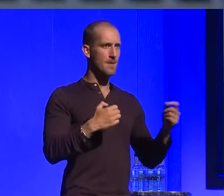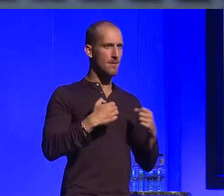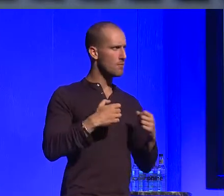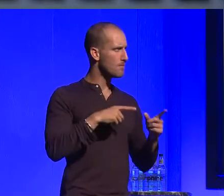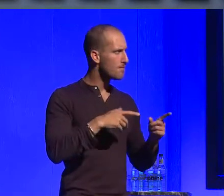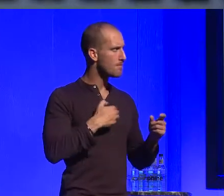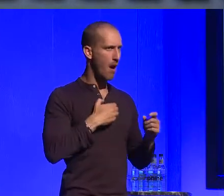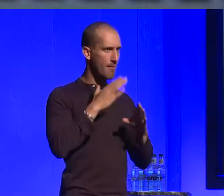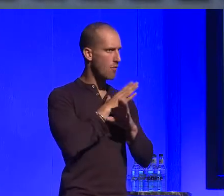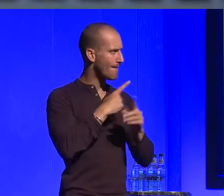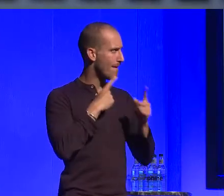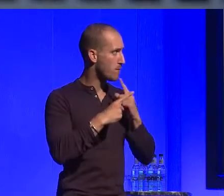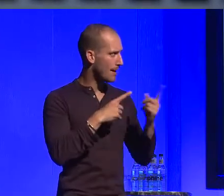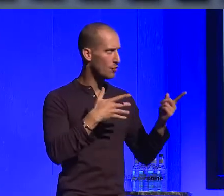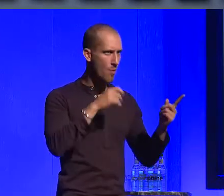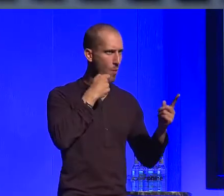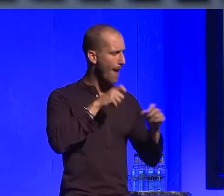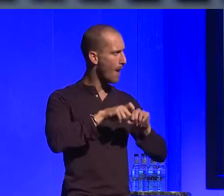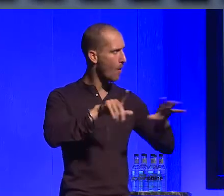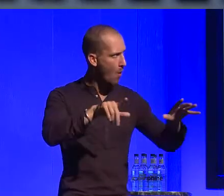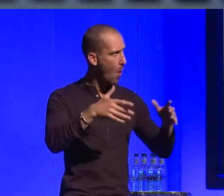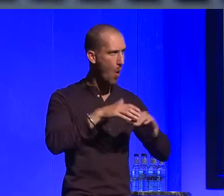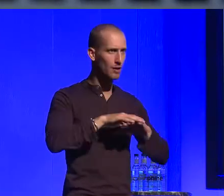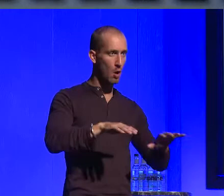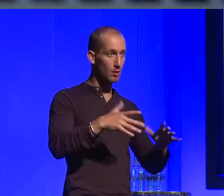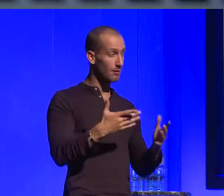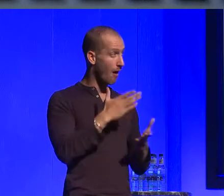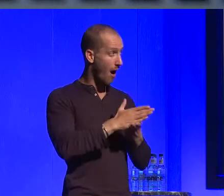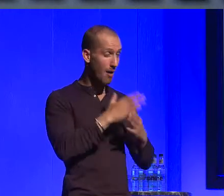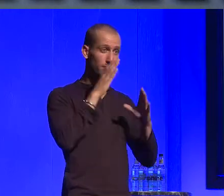And I personally have a lot of work to do, I think, to make sure that we communicate